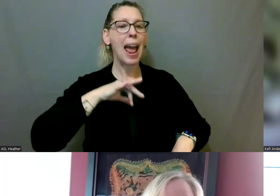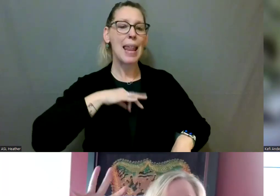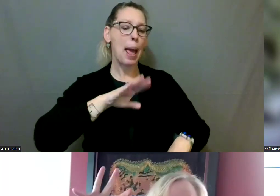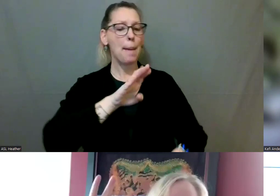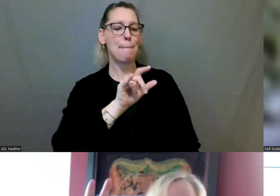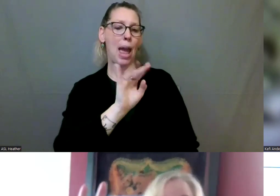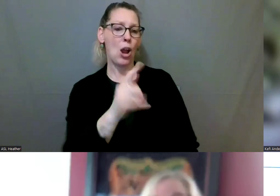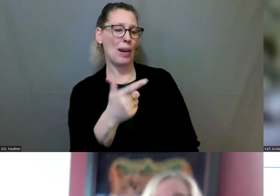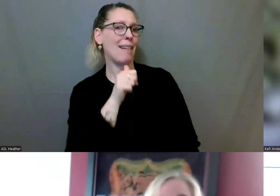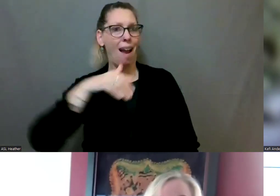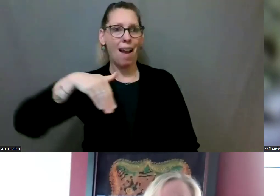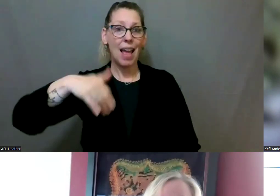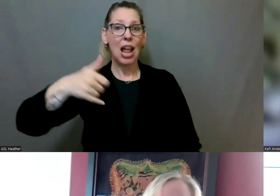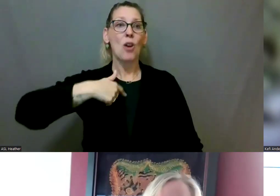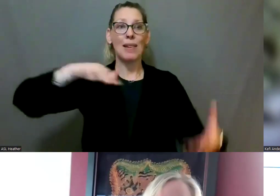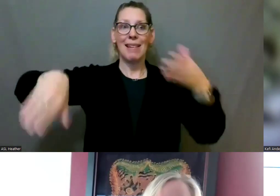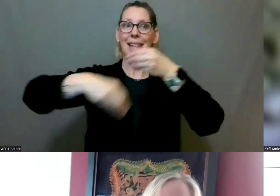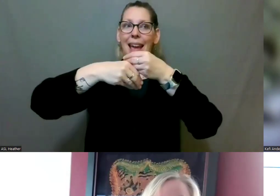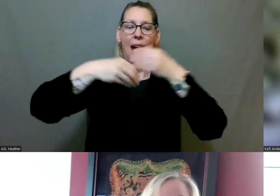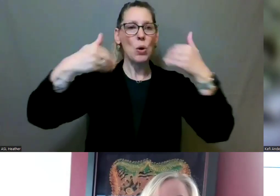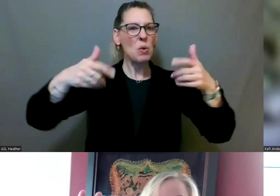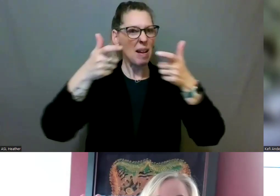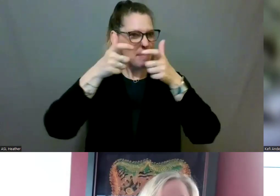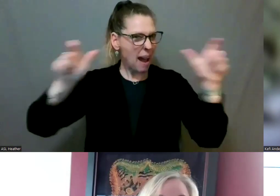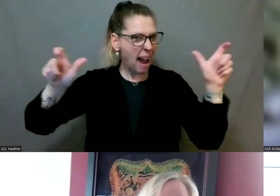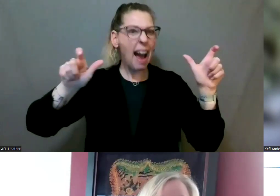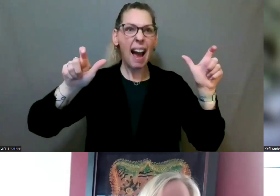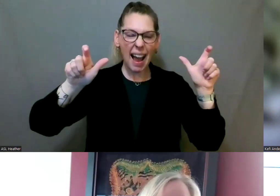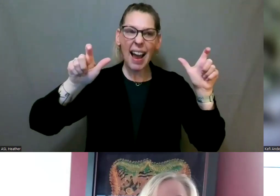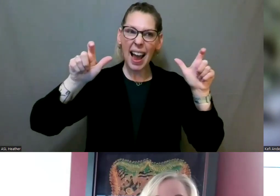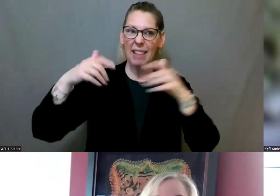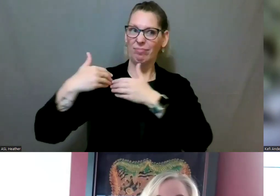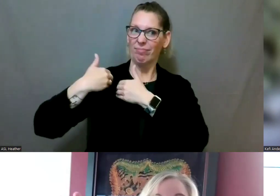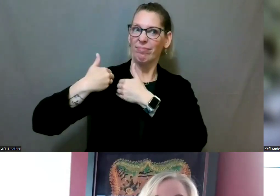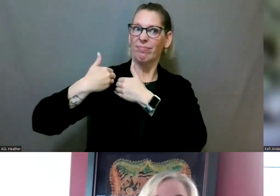so now we're adding a very high stakes accountability net in the